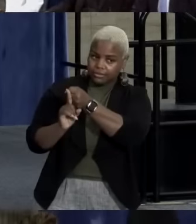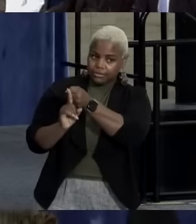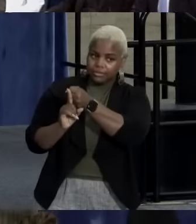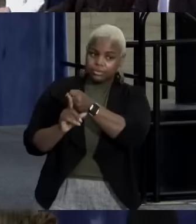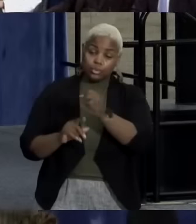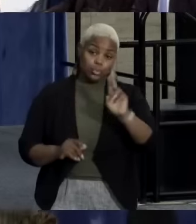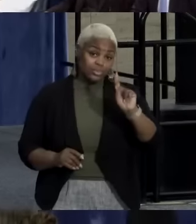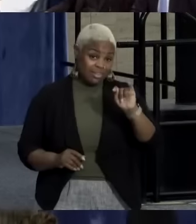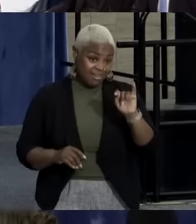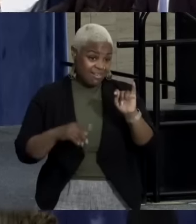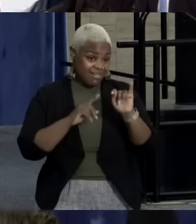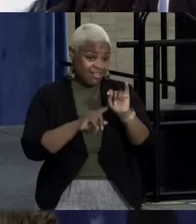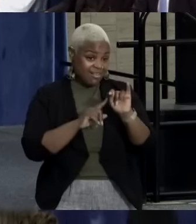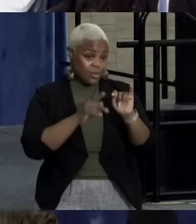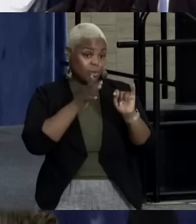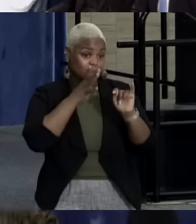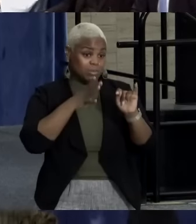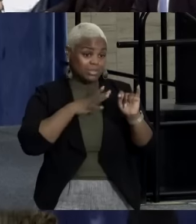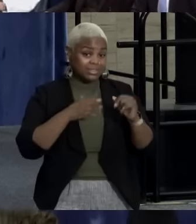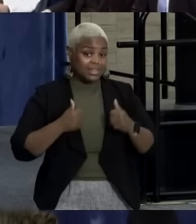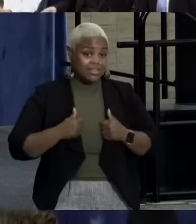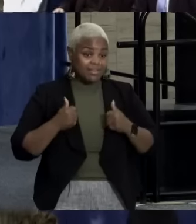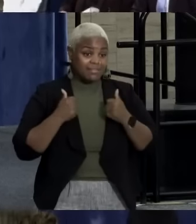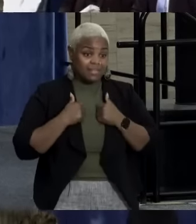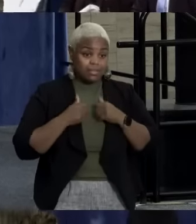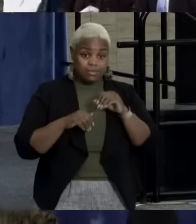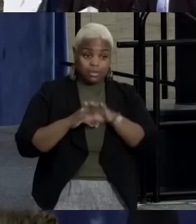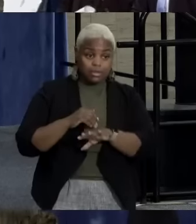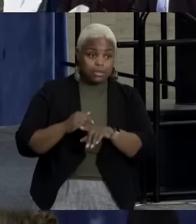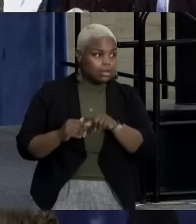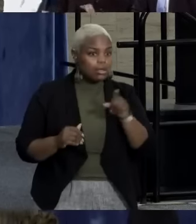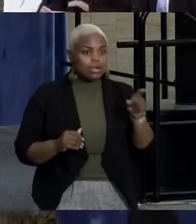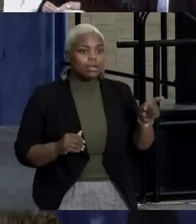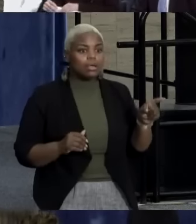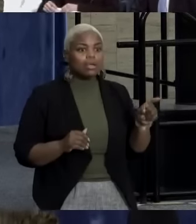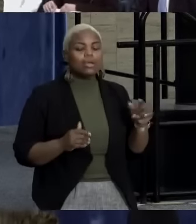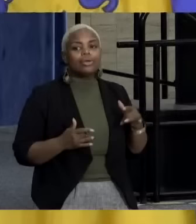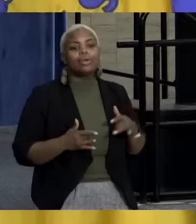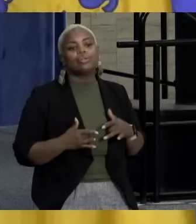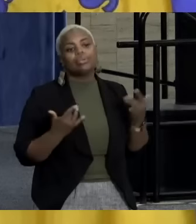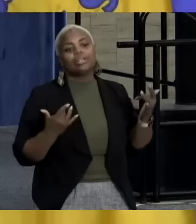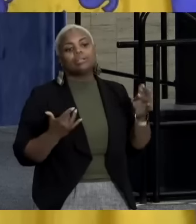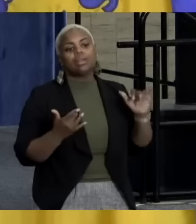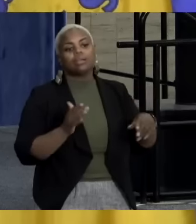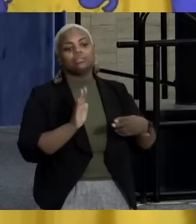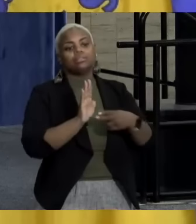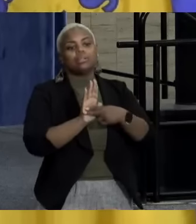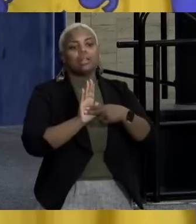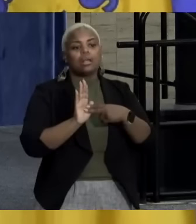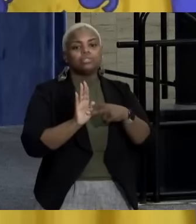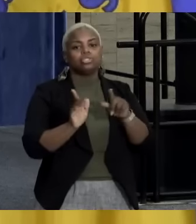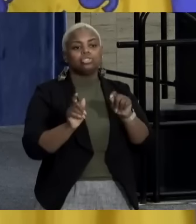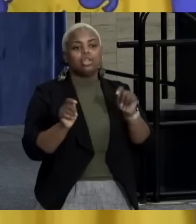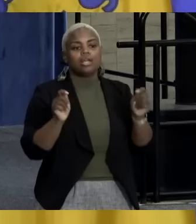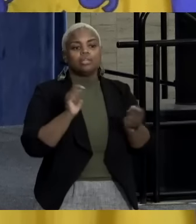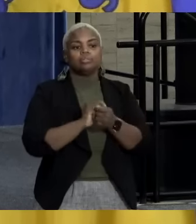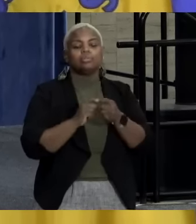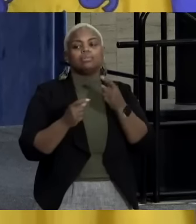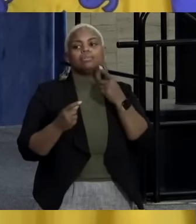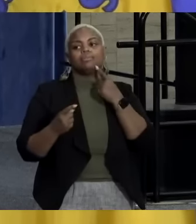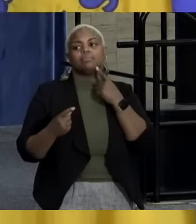lives are thrilled with these long overdue label changes. You see when hormone levels decrease,